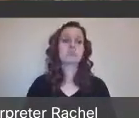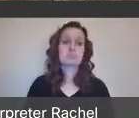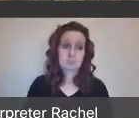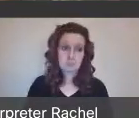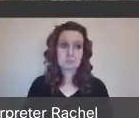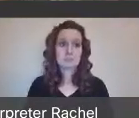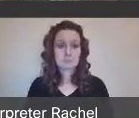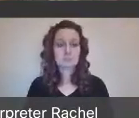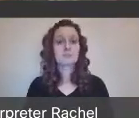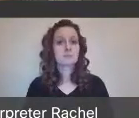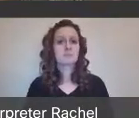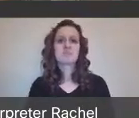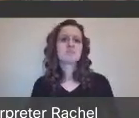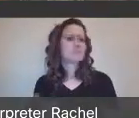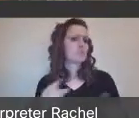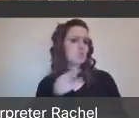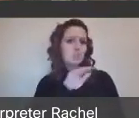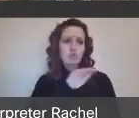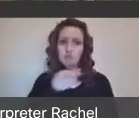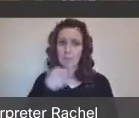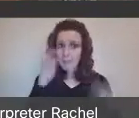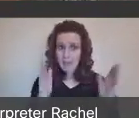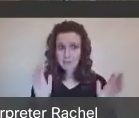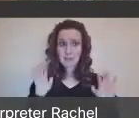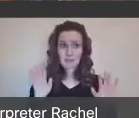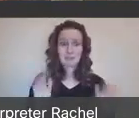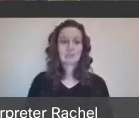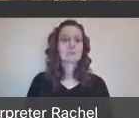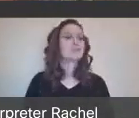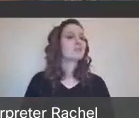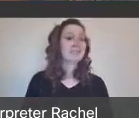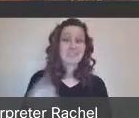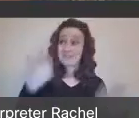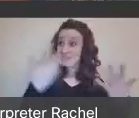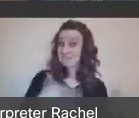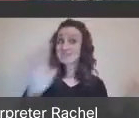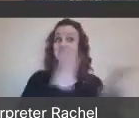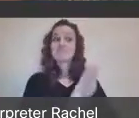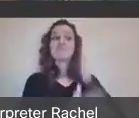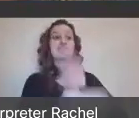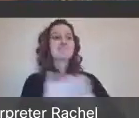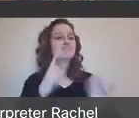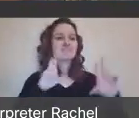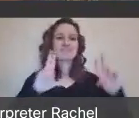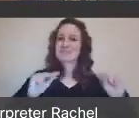again, this is just a reminder that we are not out of the woods yet, by any stretch of the imagination,